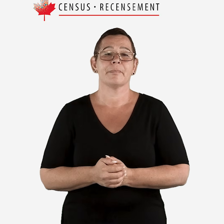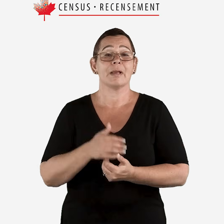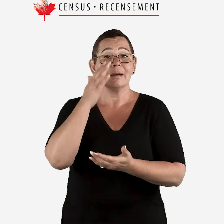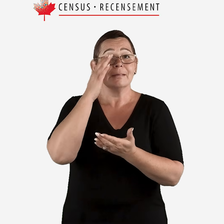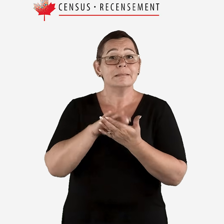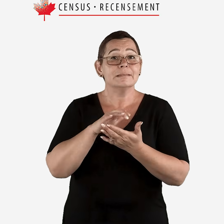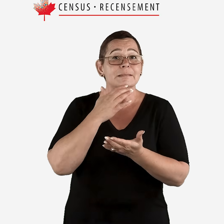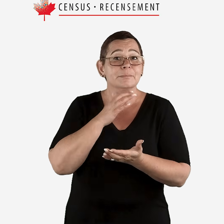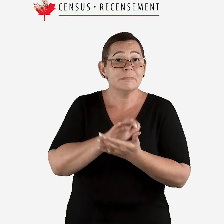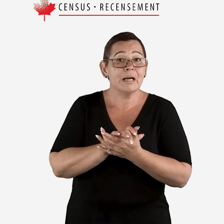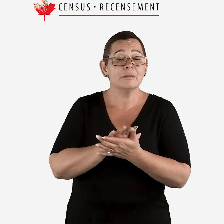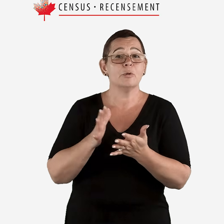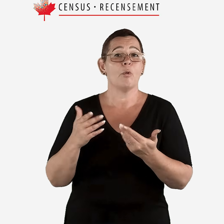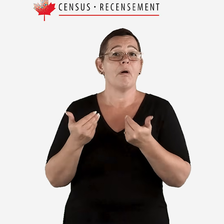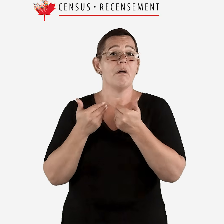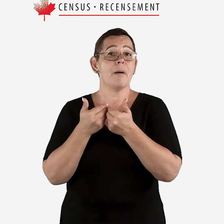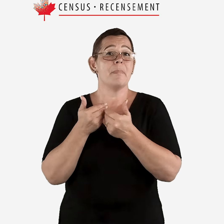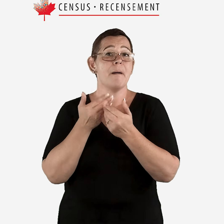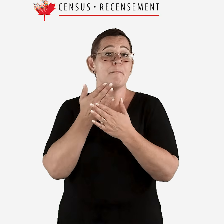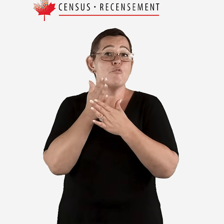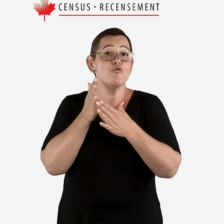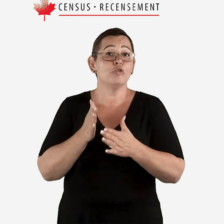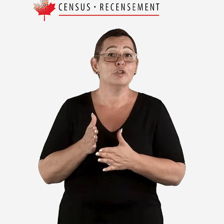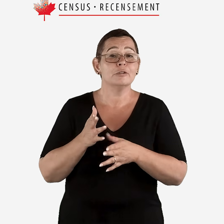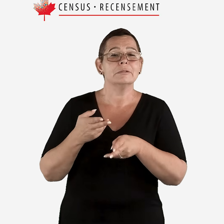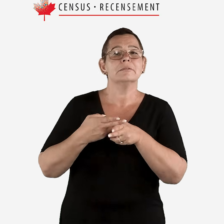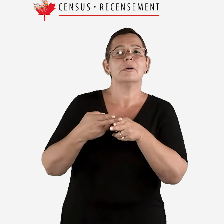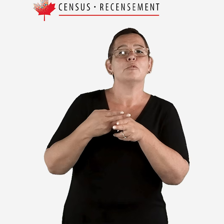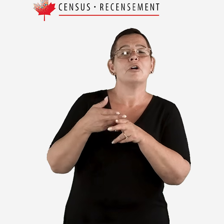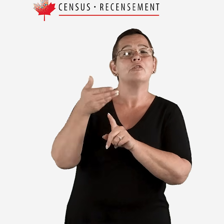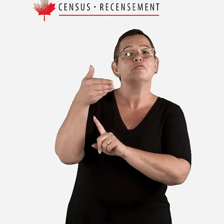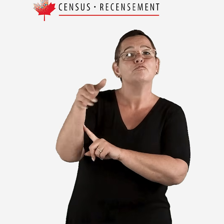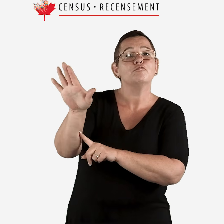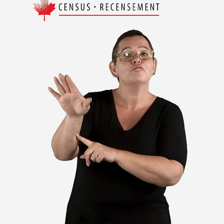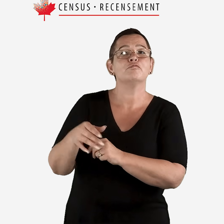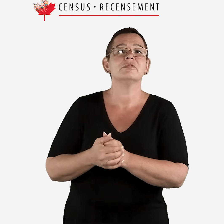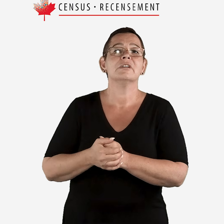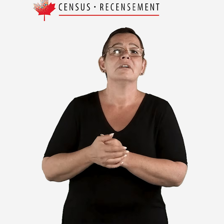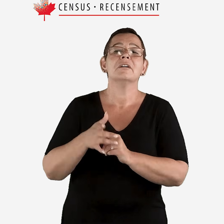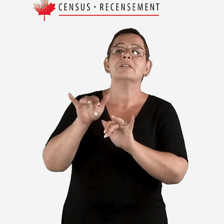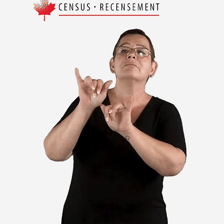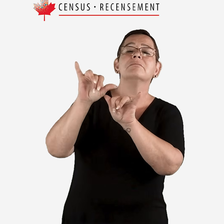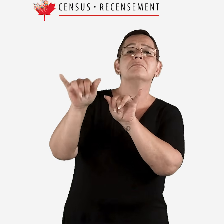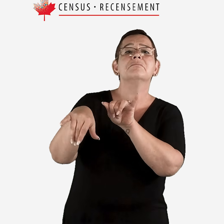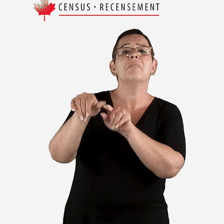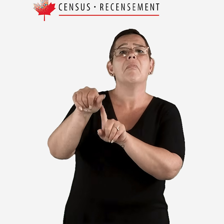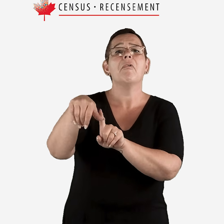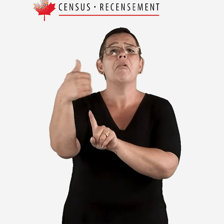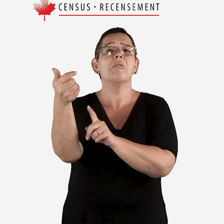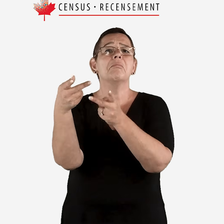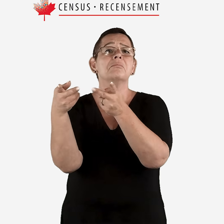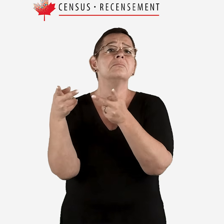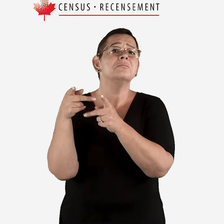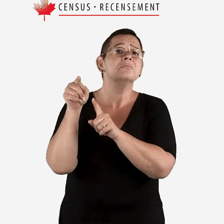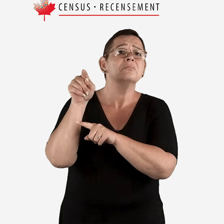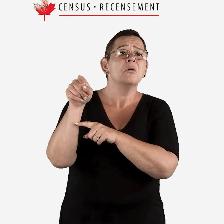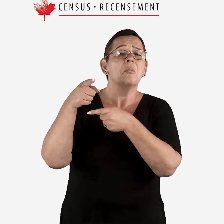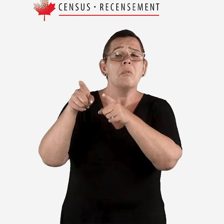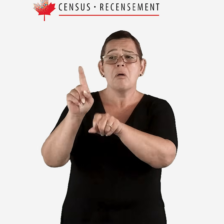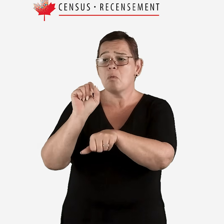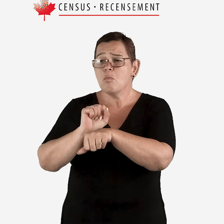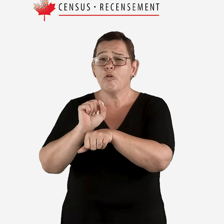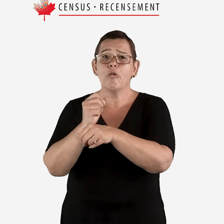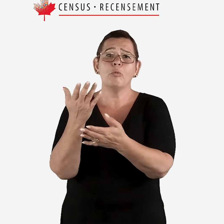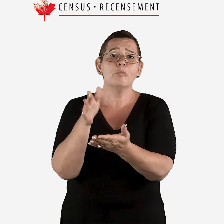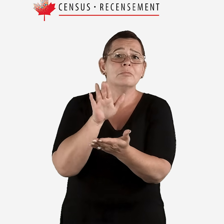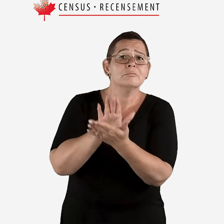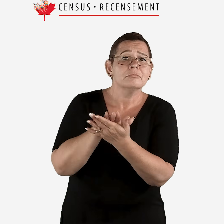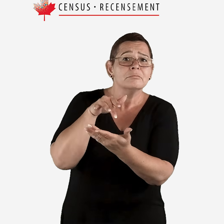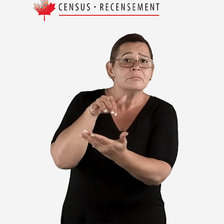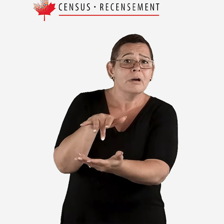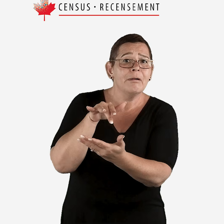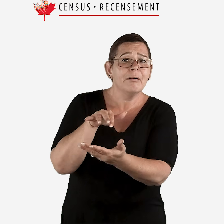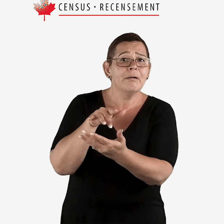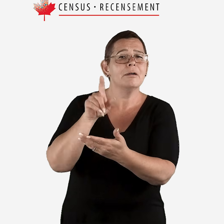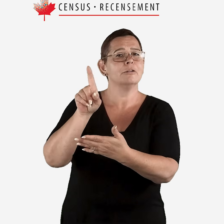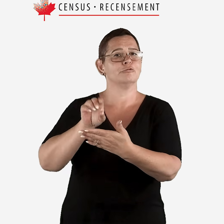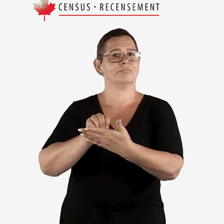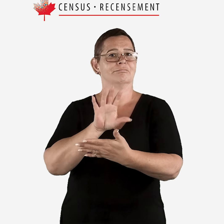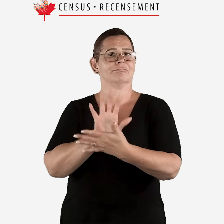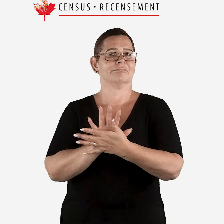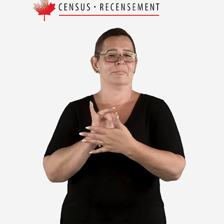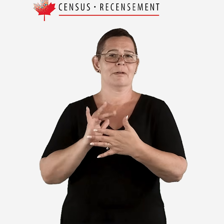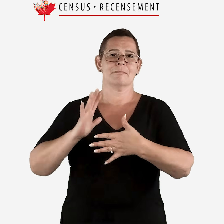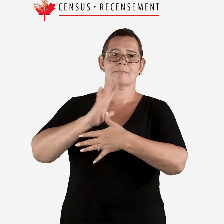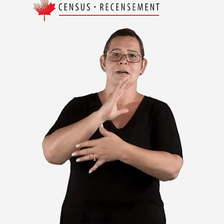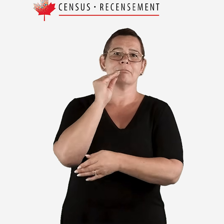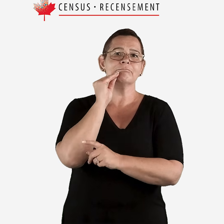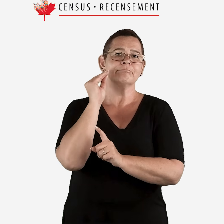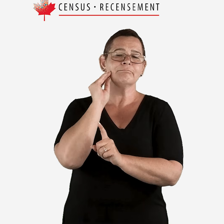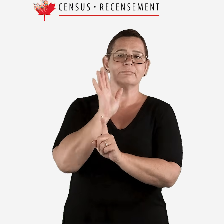• SPOUSES OR COMMON-LAW PARTNERS TEMPORARILY AWAY who stay elsewhere while working or studying should be listed at the main residence of